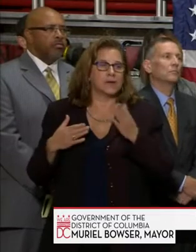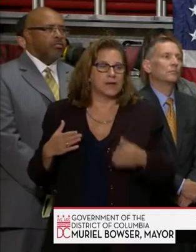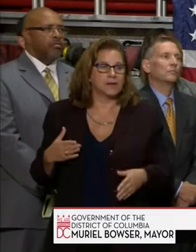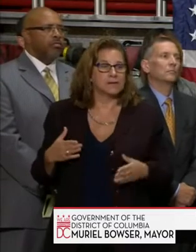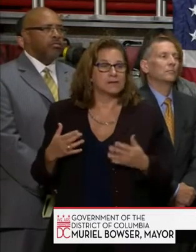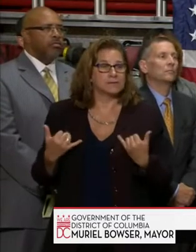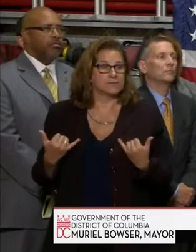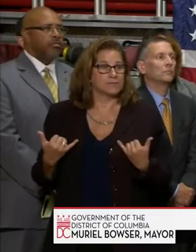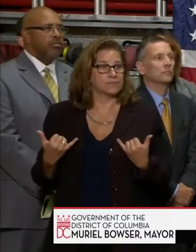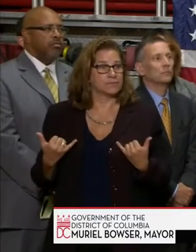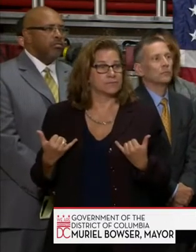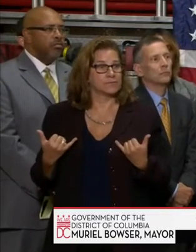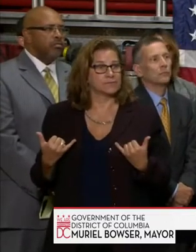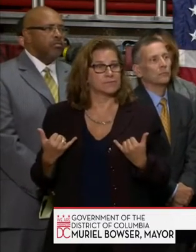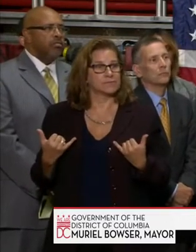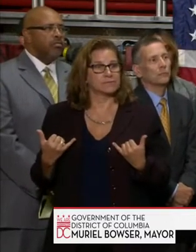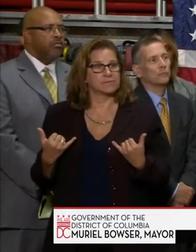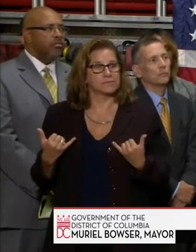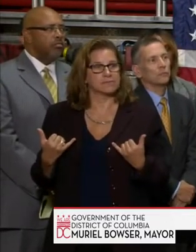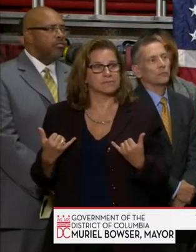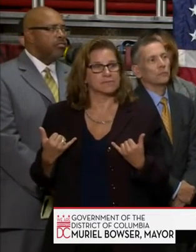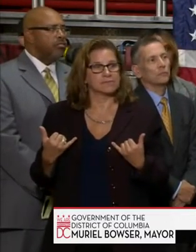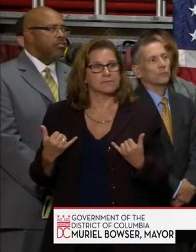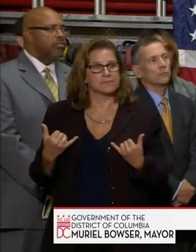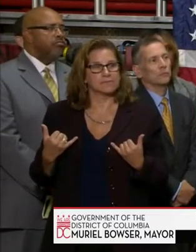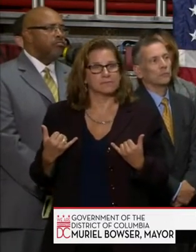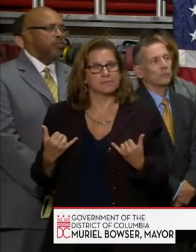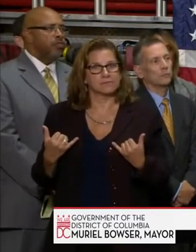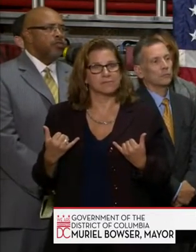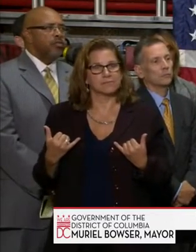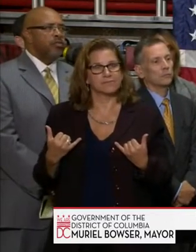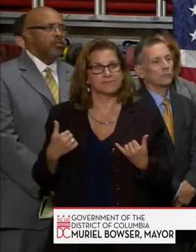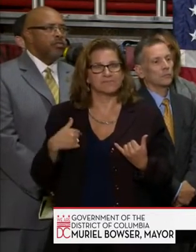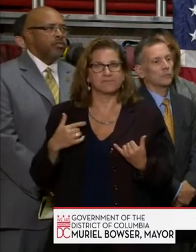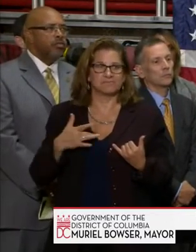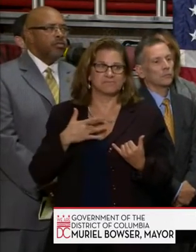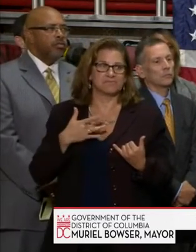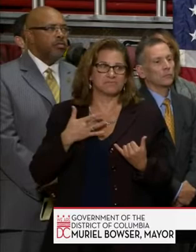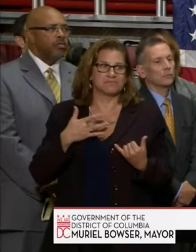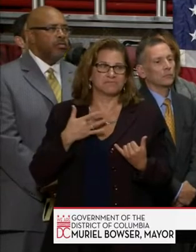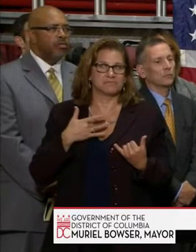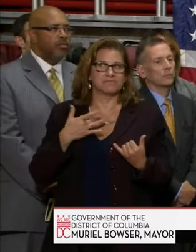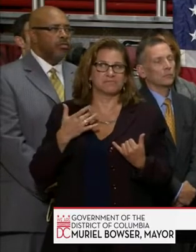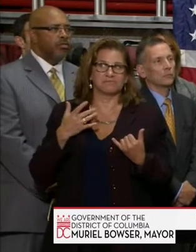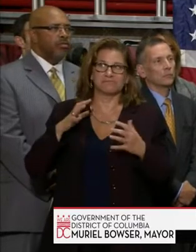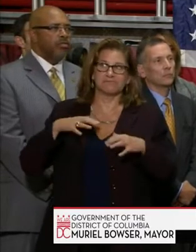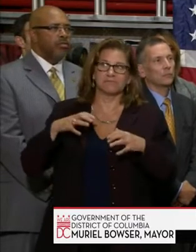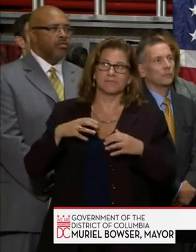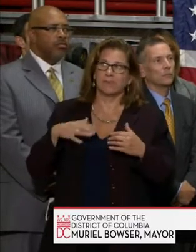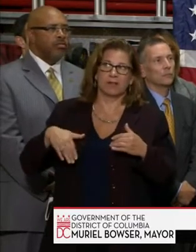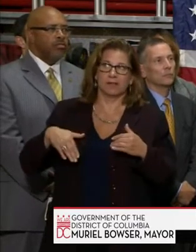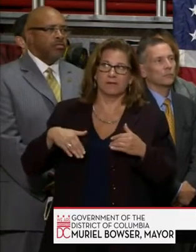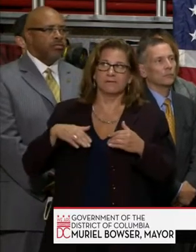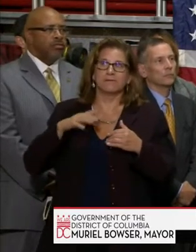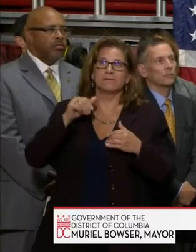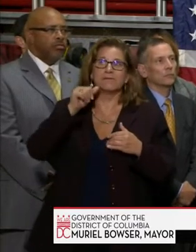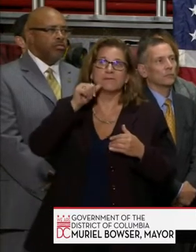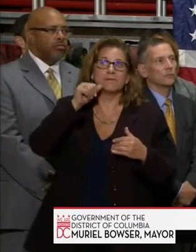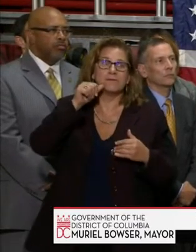HOLDS SO WE WILL SEE TORRENTIAL RAIN FOR AT LEAST POTENTIALLY THREE TO FOUR DAYS. AND AGAIN WE ARE TAKING